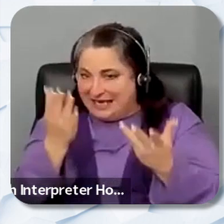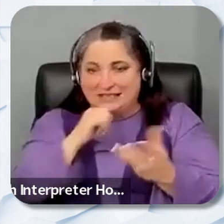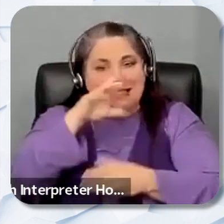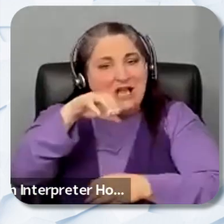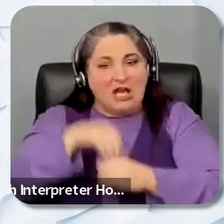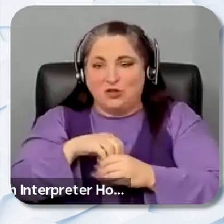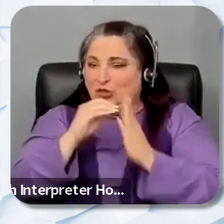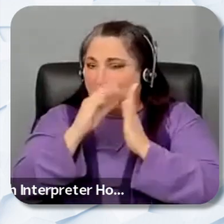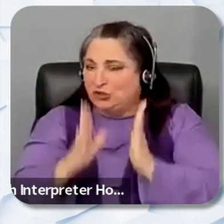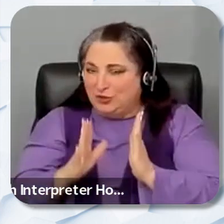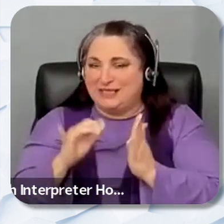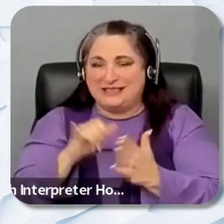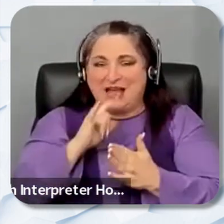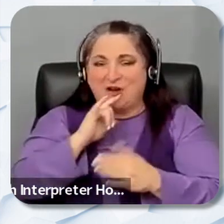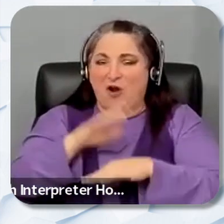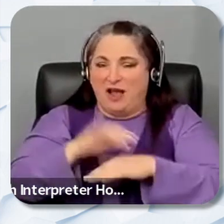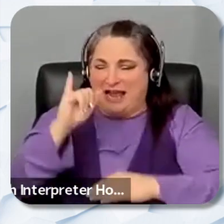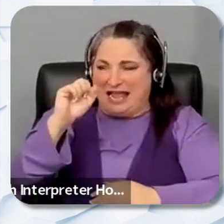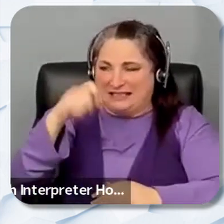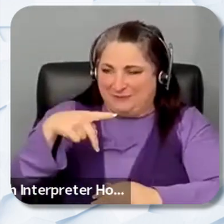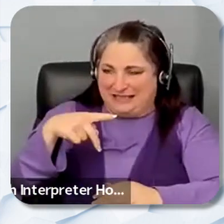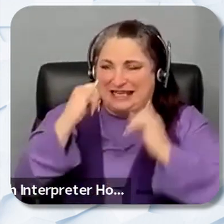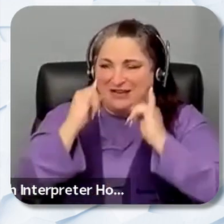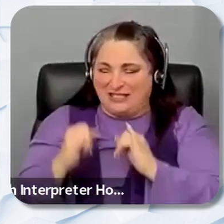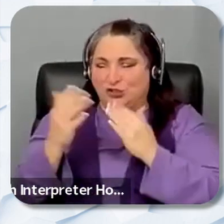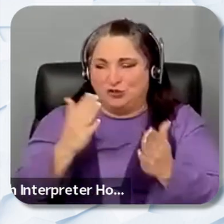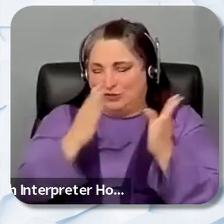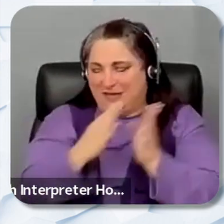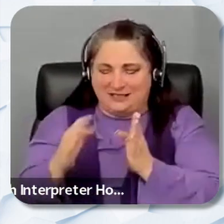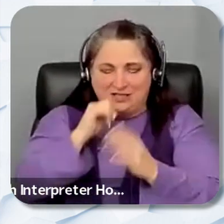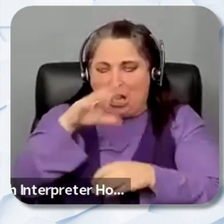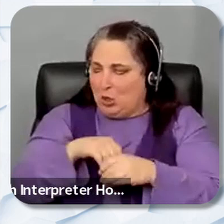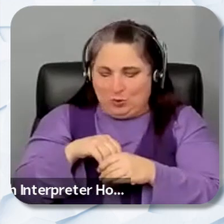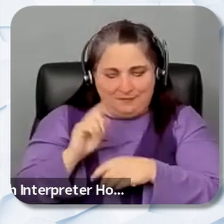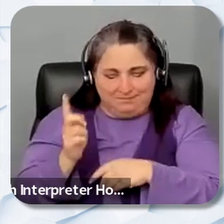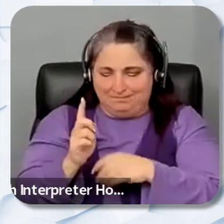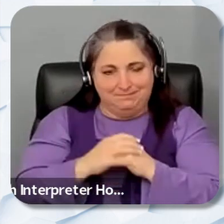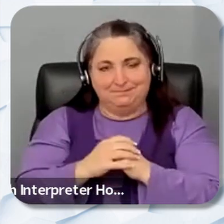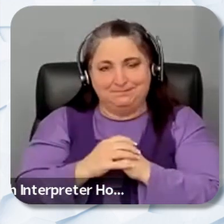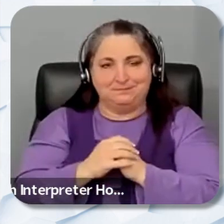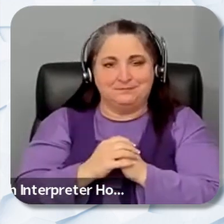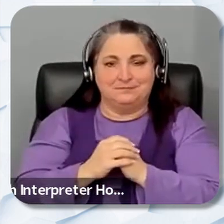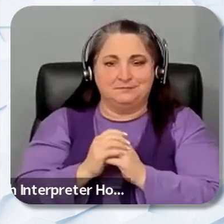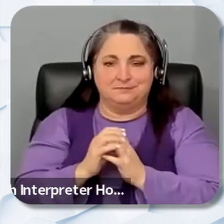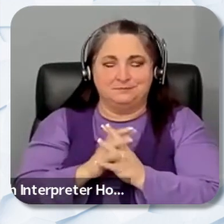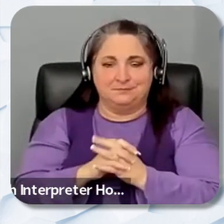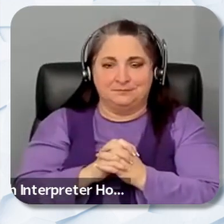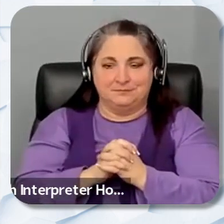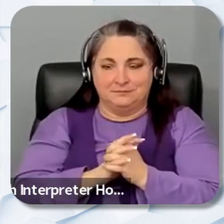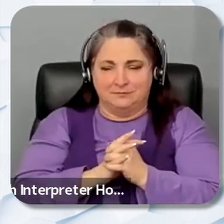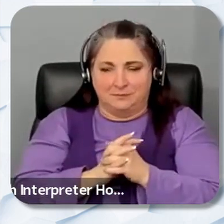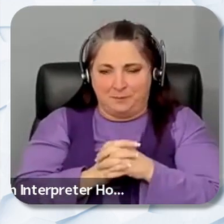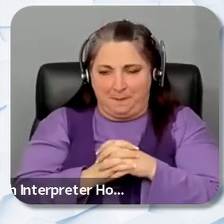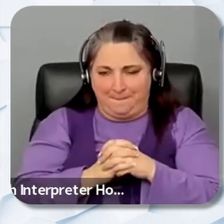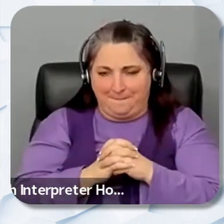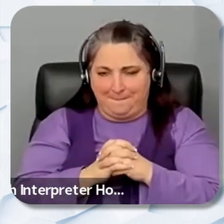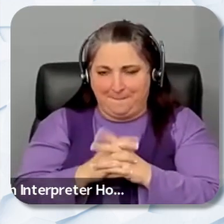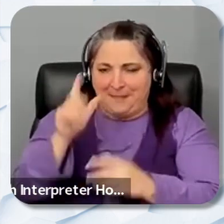students who are on ISPs individualized service plans. So the link to the data drill down